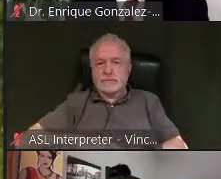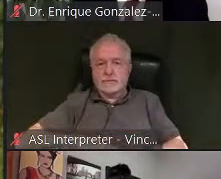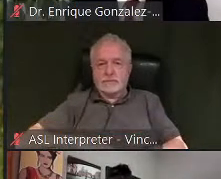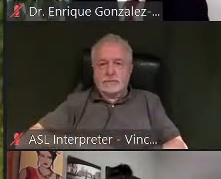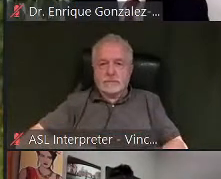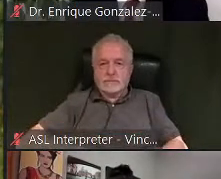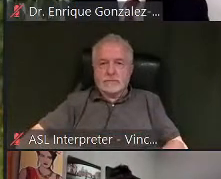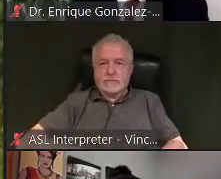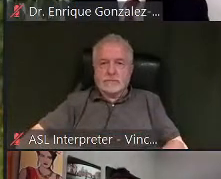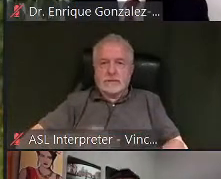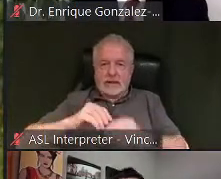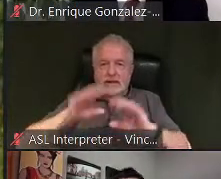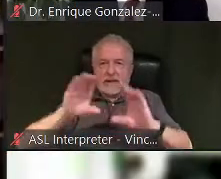In class.